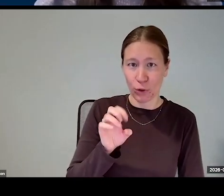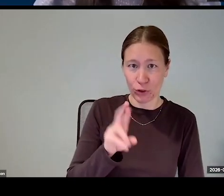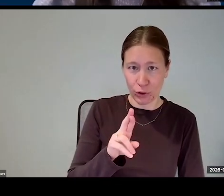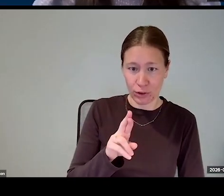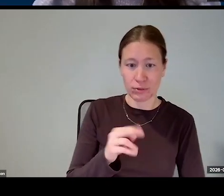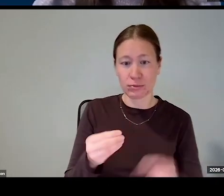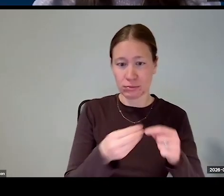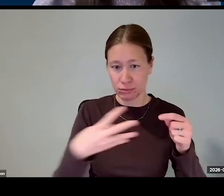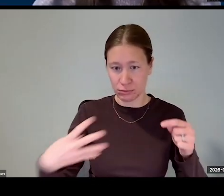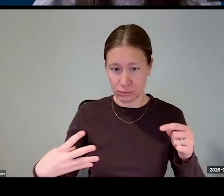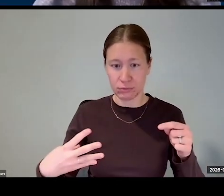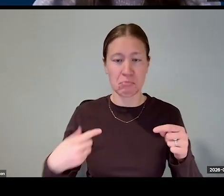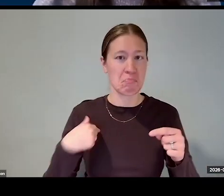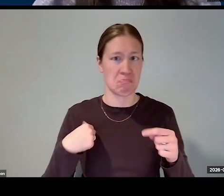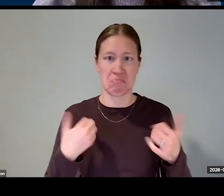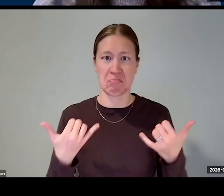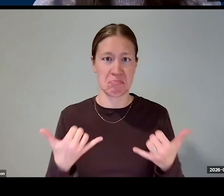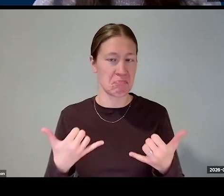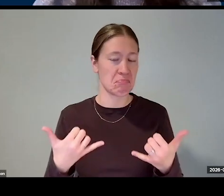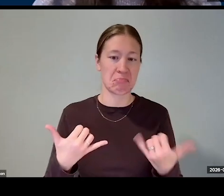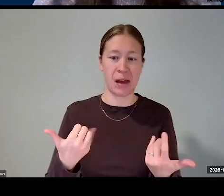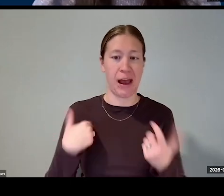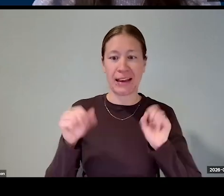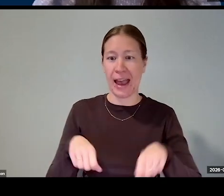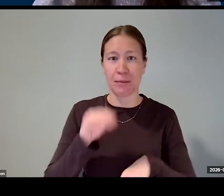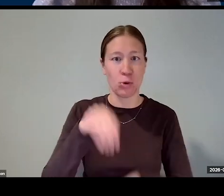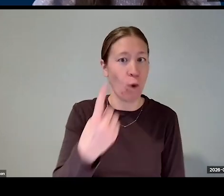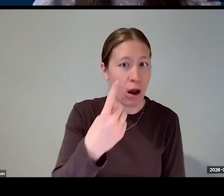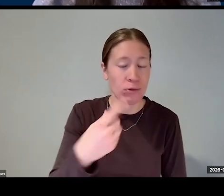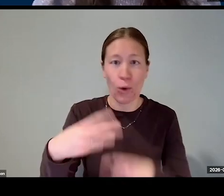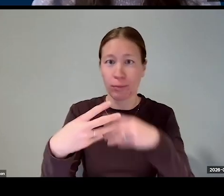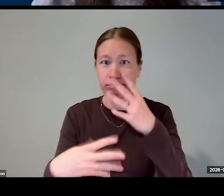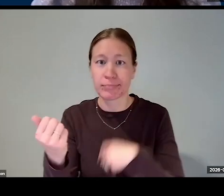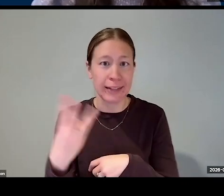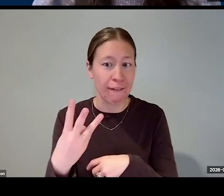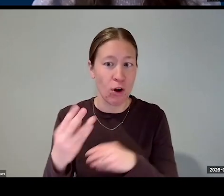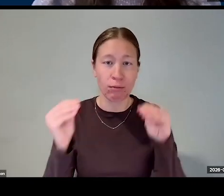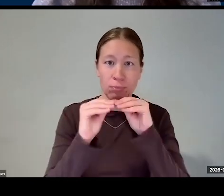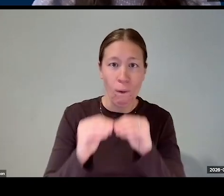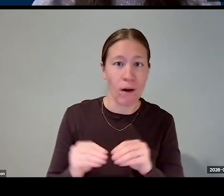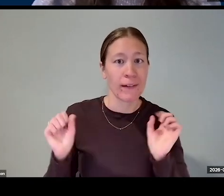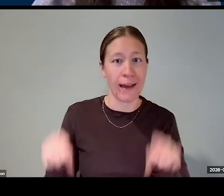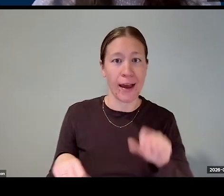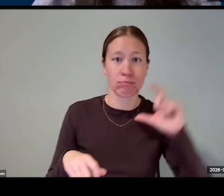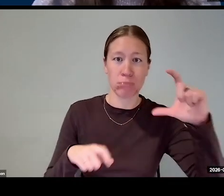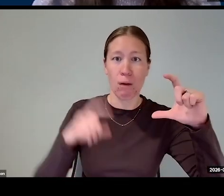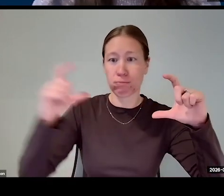So I only put one image in, I could put in multiple, I can add like another image option there